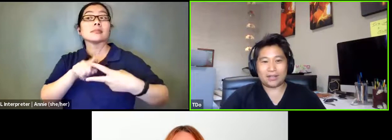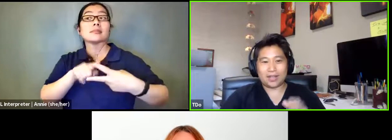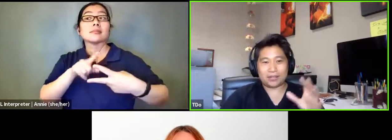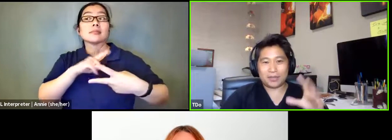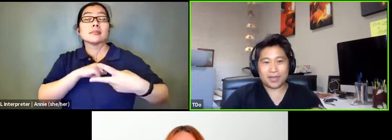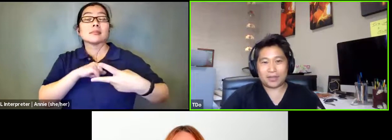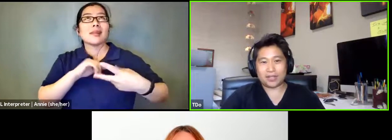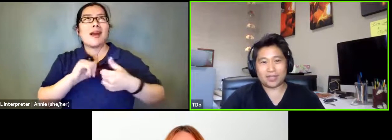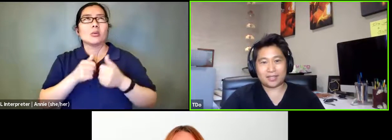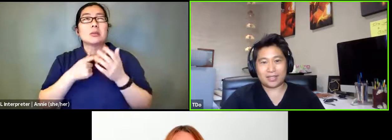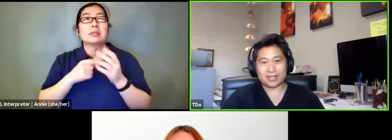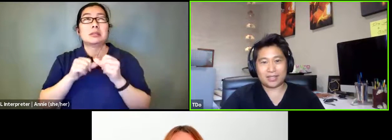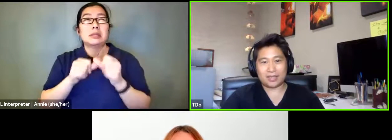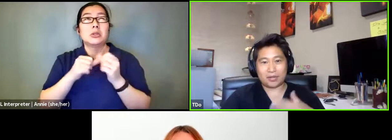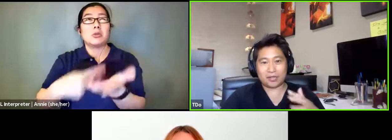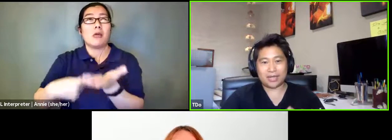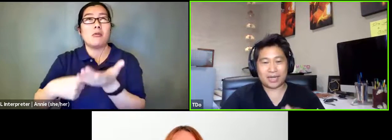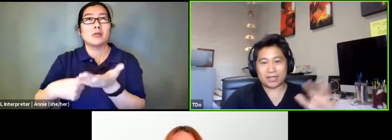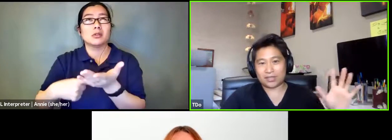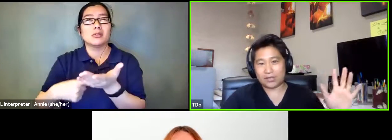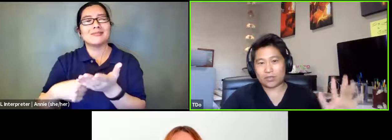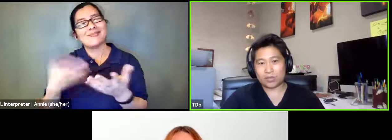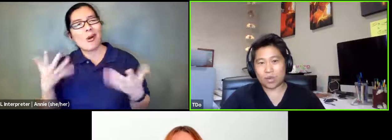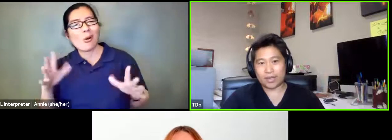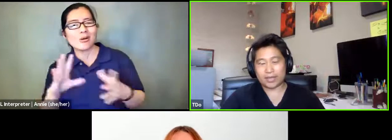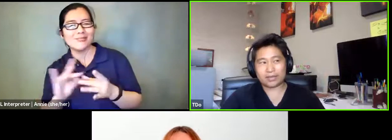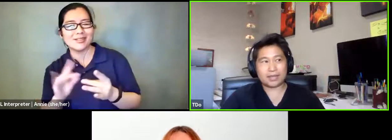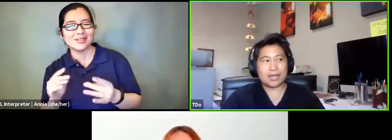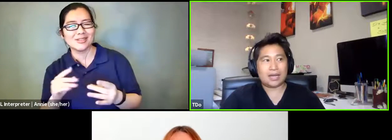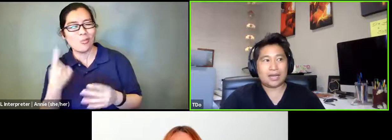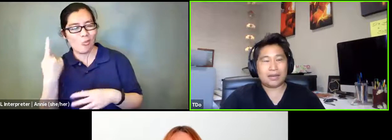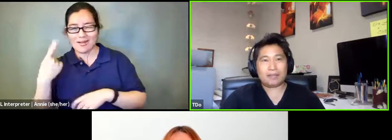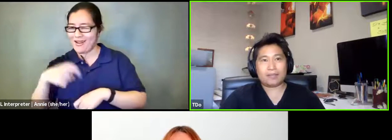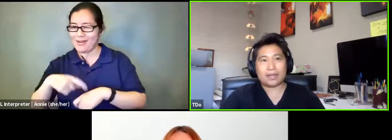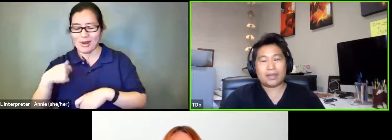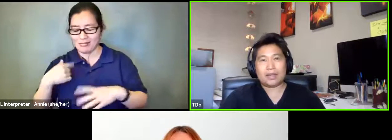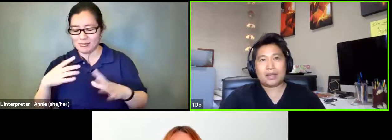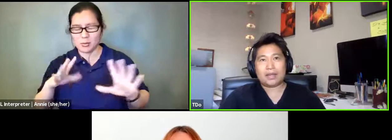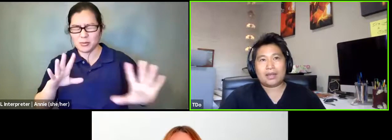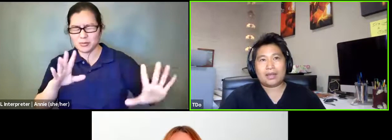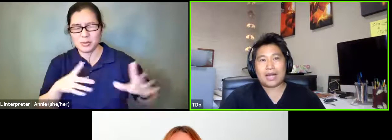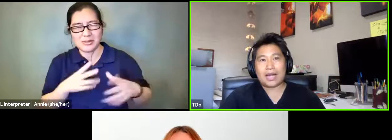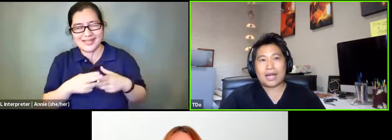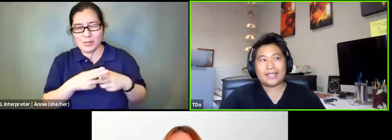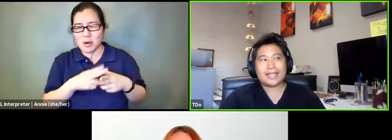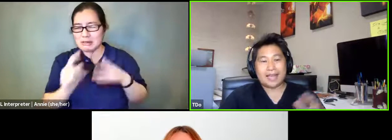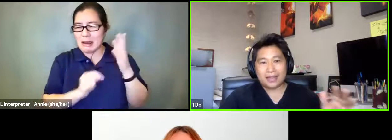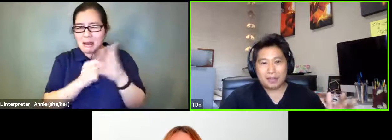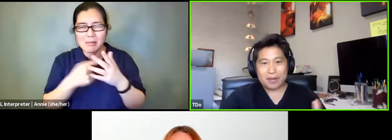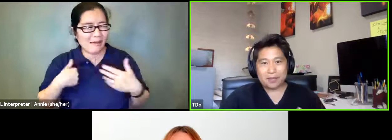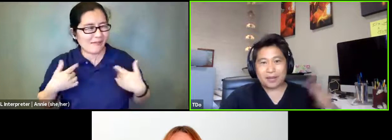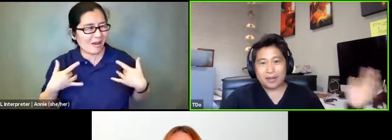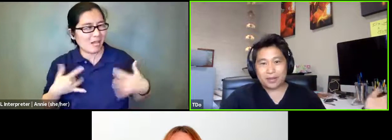a lull because I was exhausted emotionally and I was quiet. Today, I peppered another